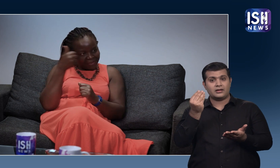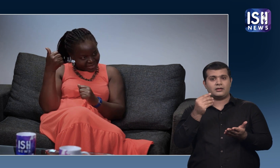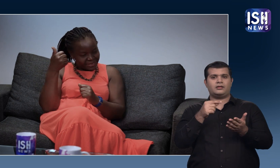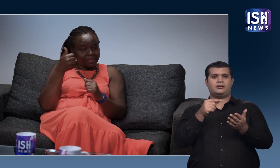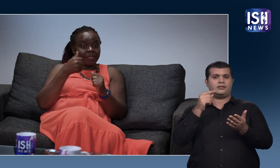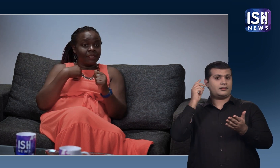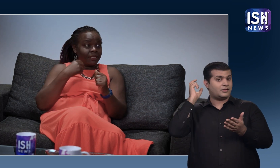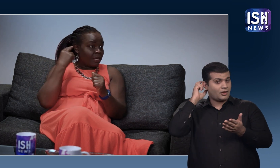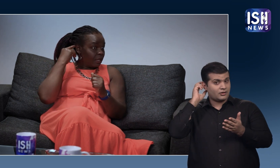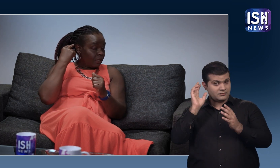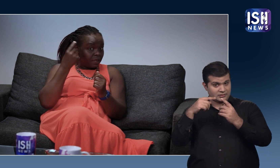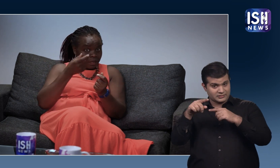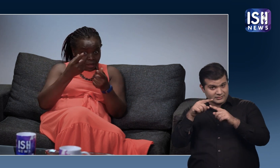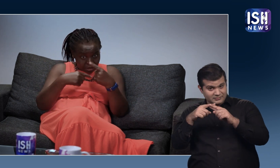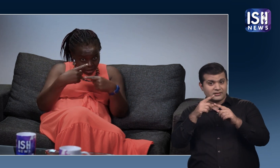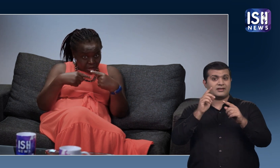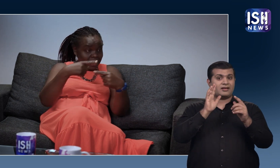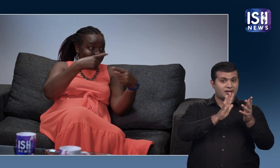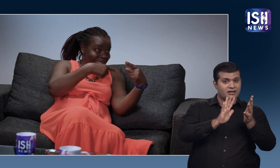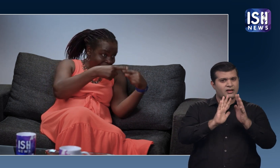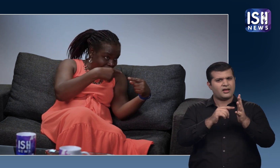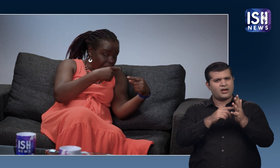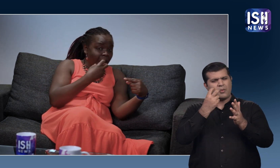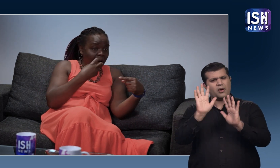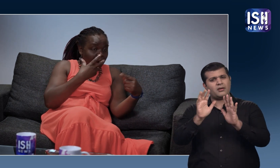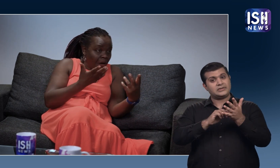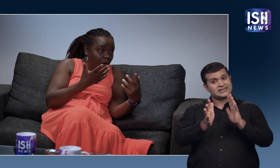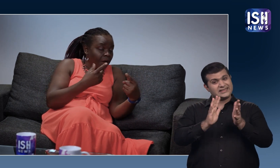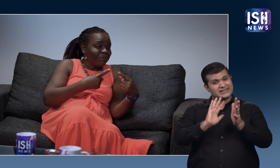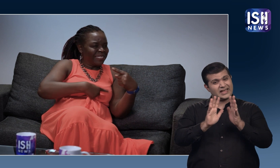So, it is best for the Cochlear Implant users to learn Sign Language. They can lip-read as well,